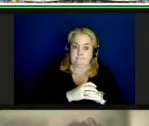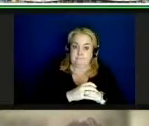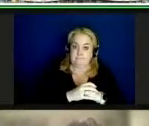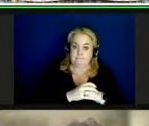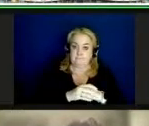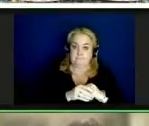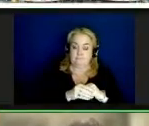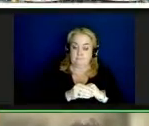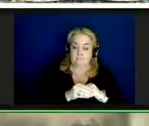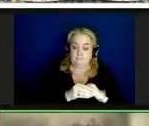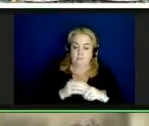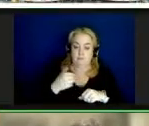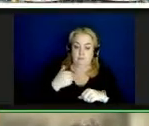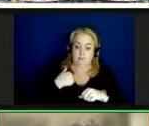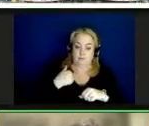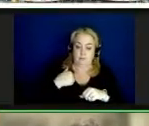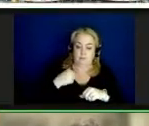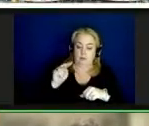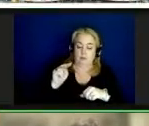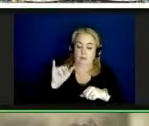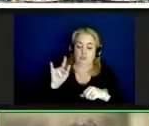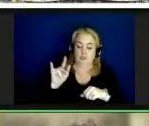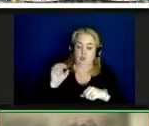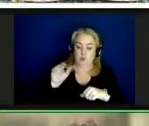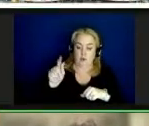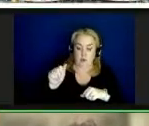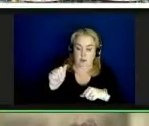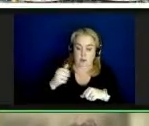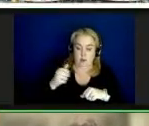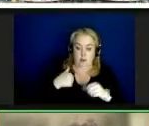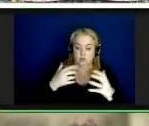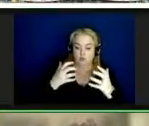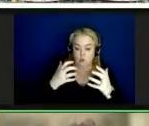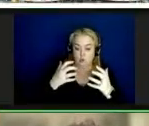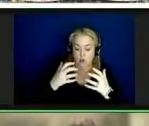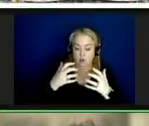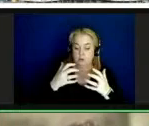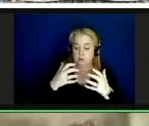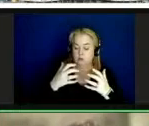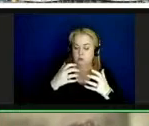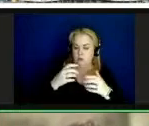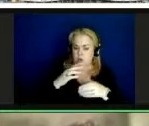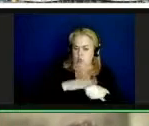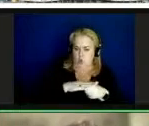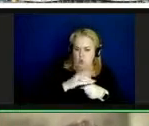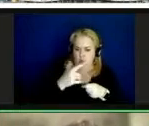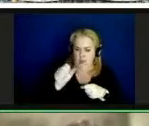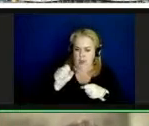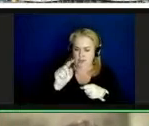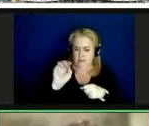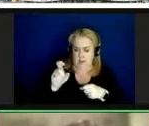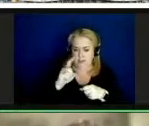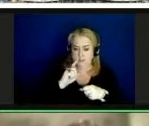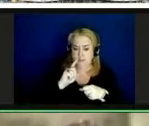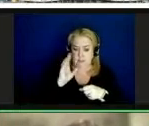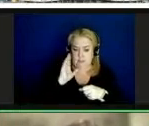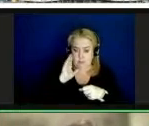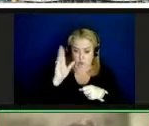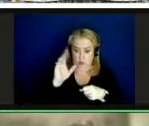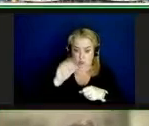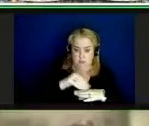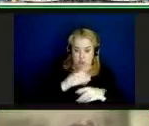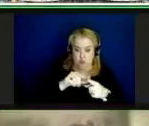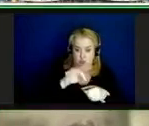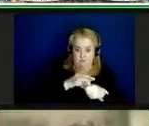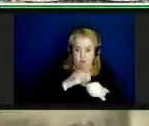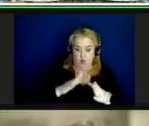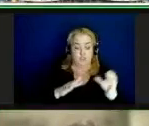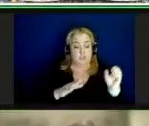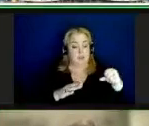THE CONVERSATION THIS IS